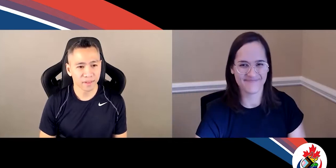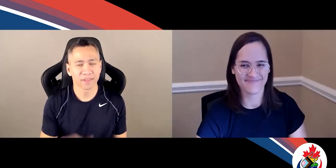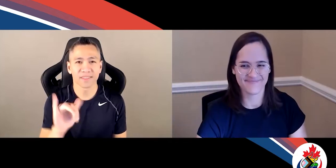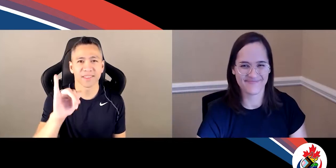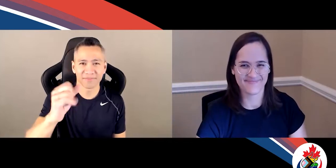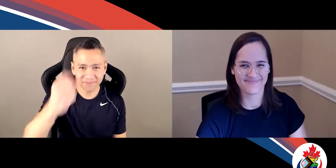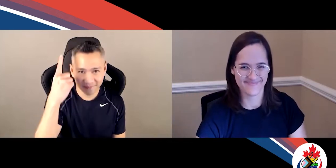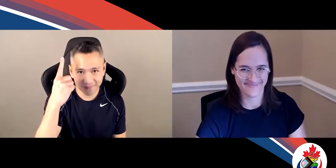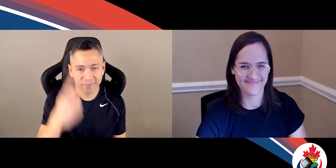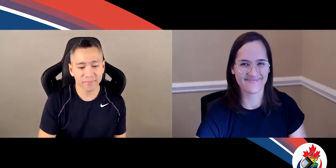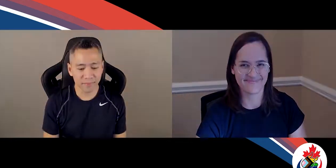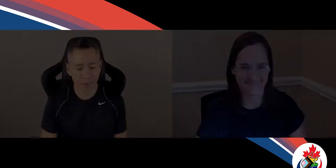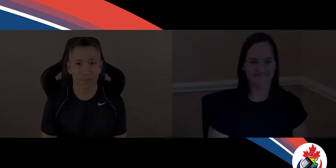Ok got it!